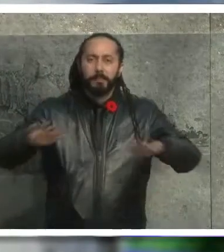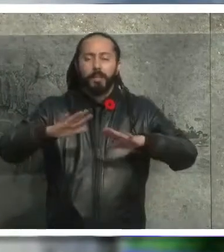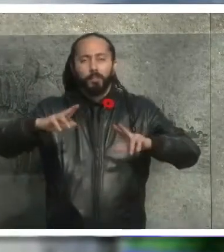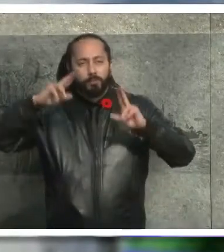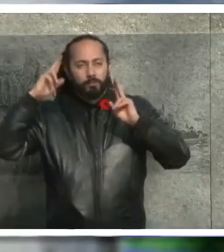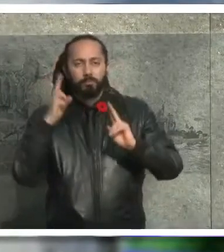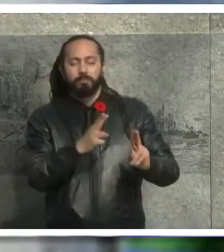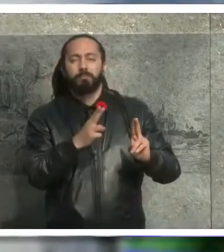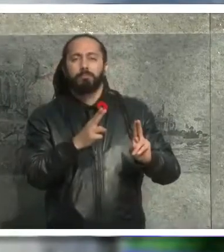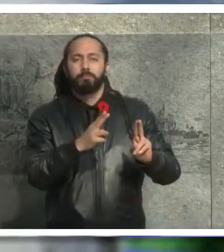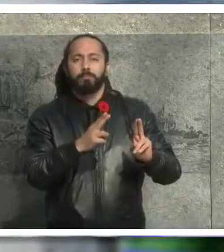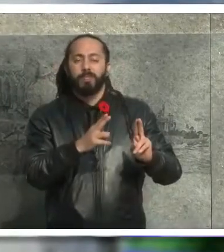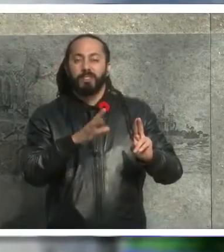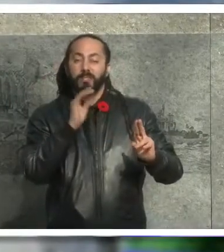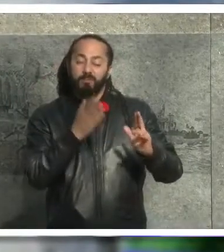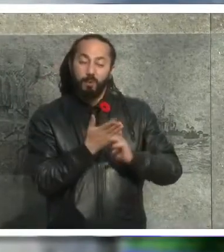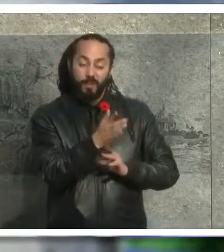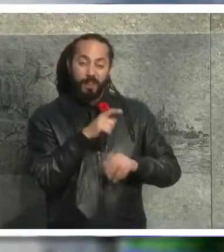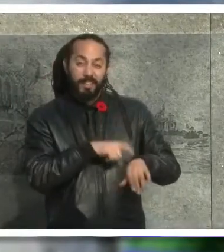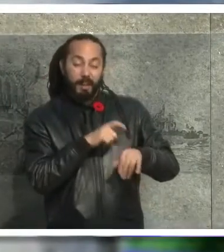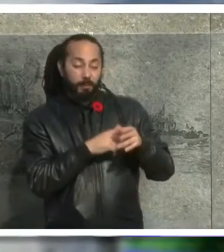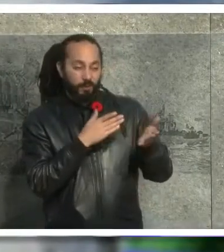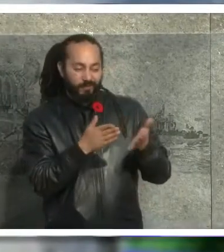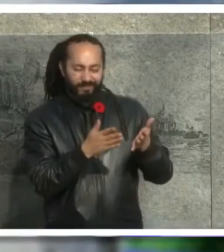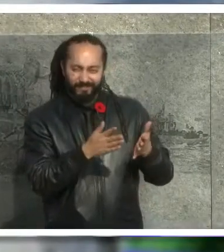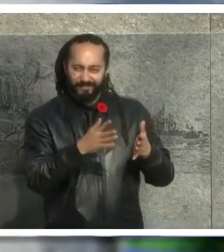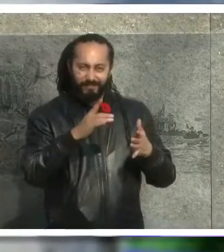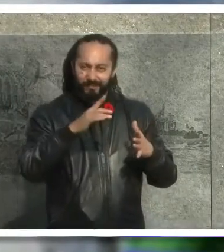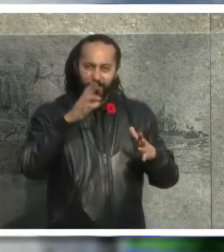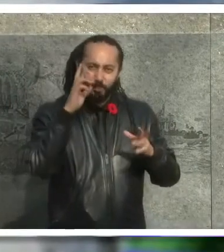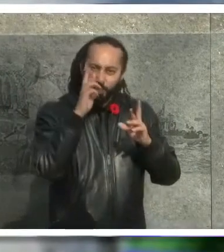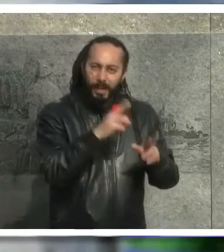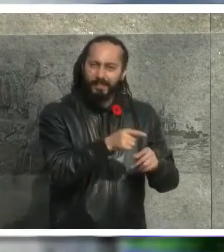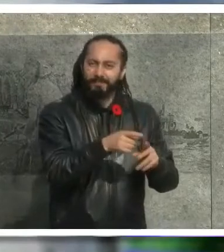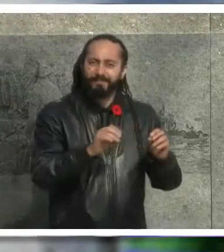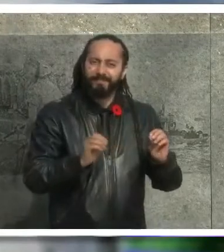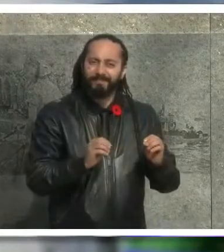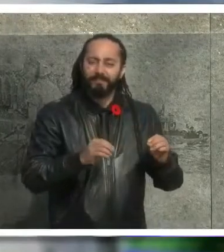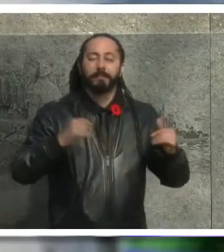are provided with this time and space to honour those that were not respectfully recognised